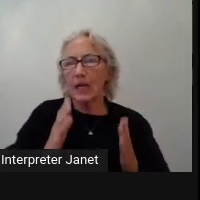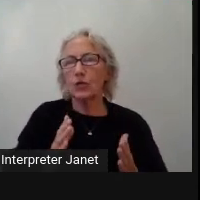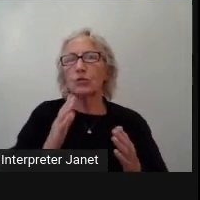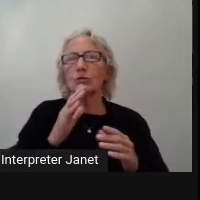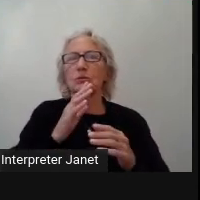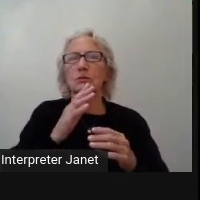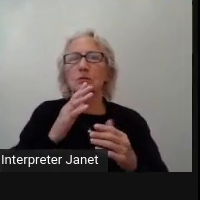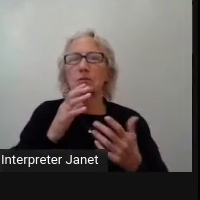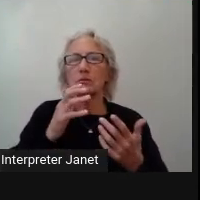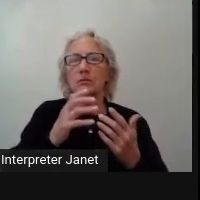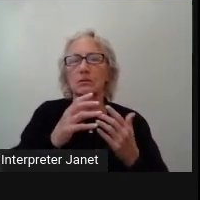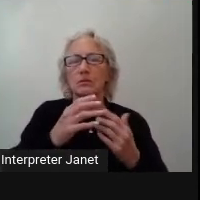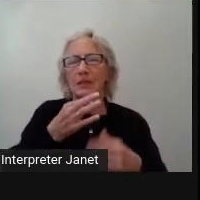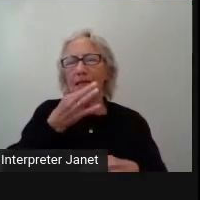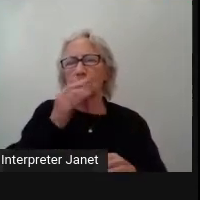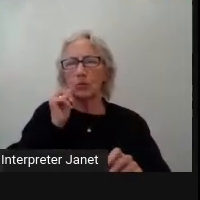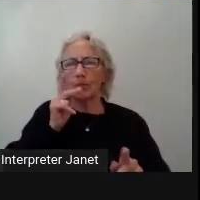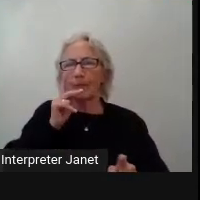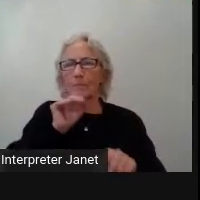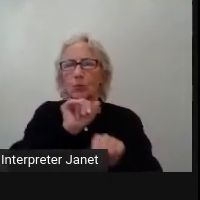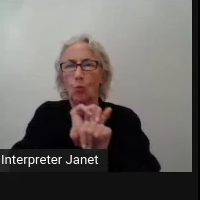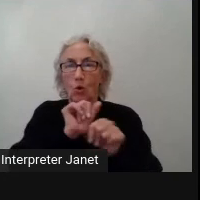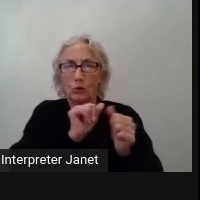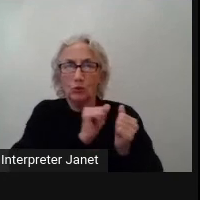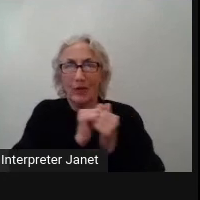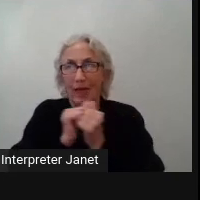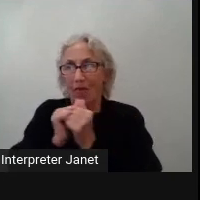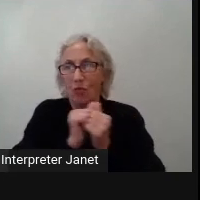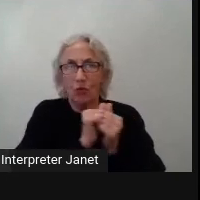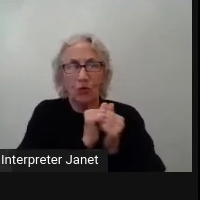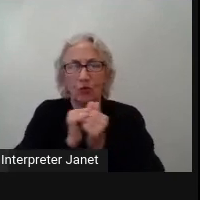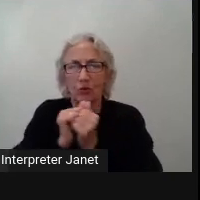with accessibility members, raising out their accessibility issues.